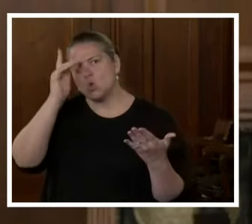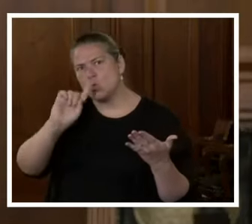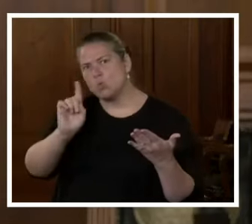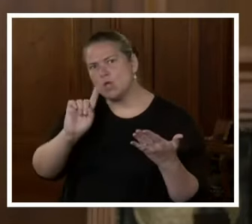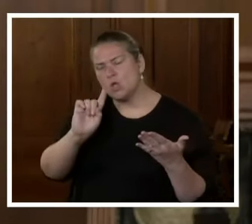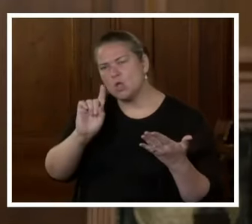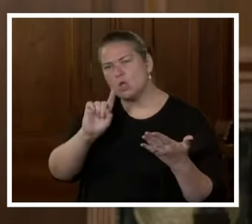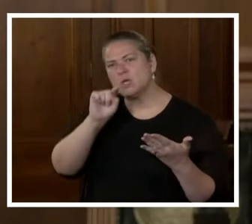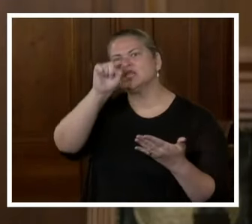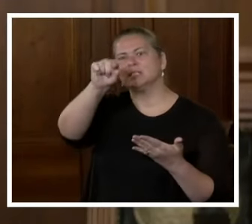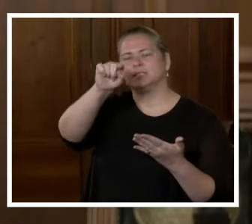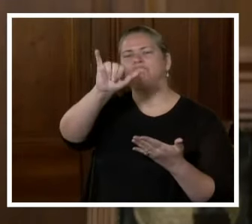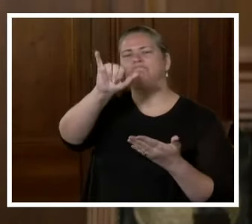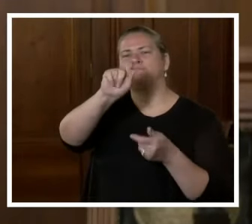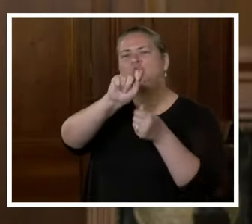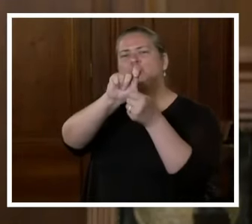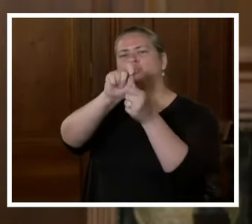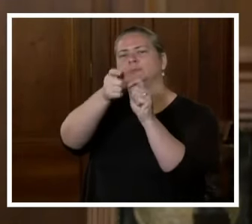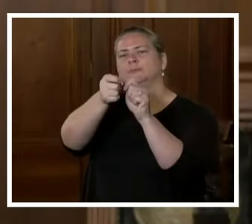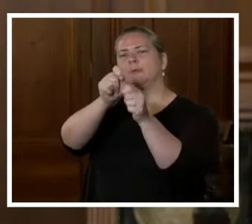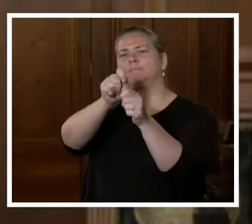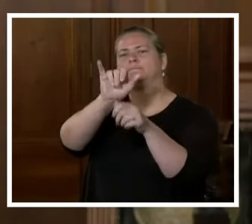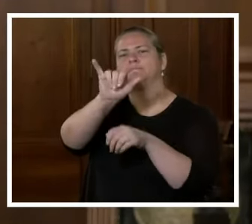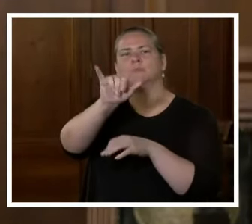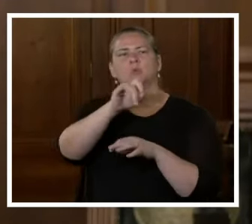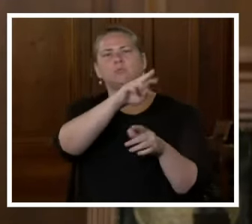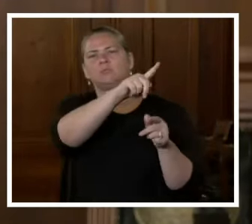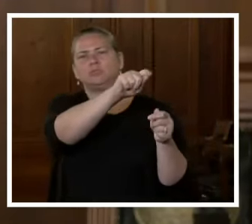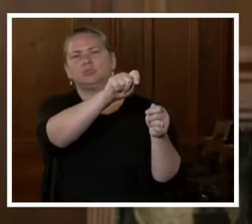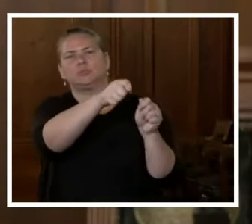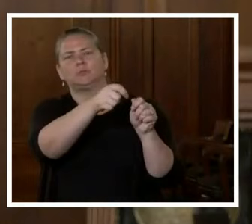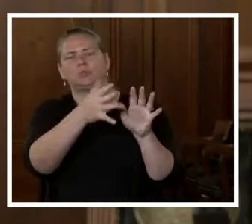THAT IS A SHOW OF GREAT LEADERSHIP. MORGAN.